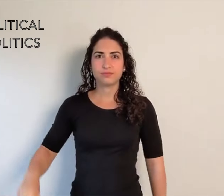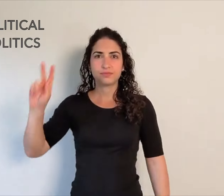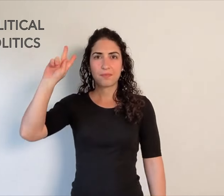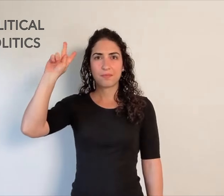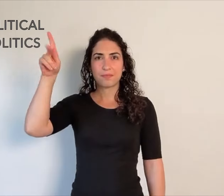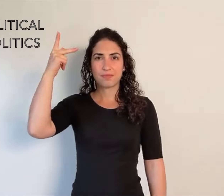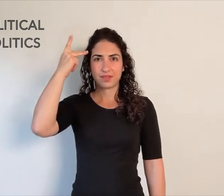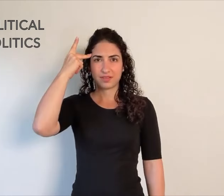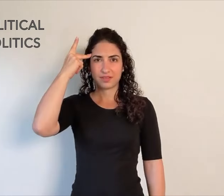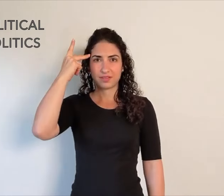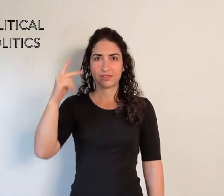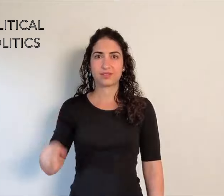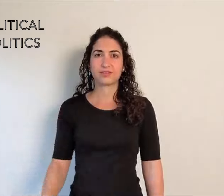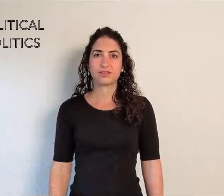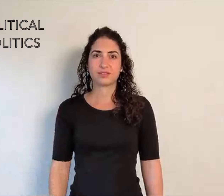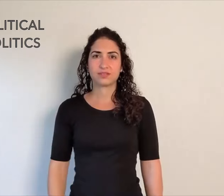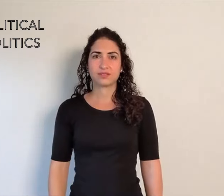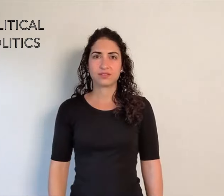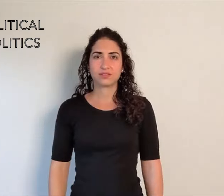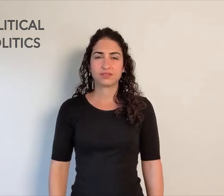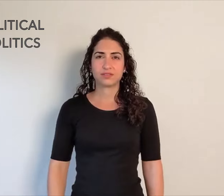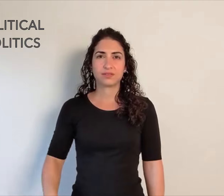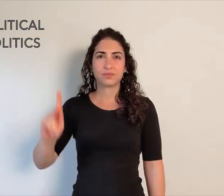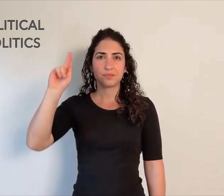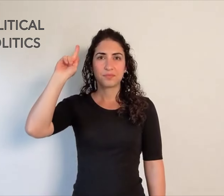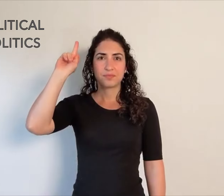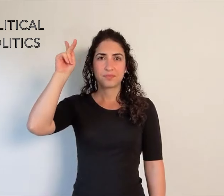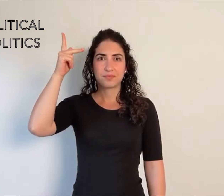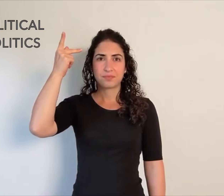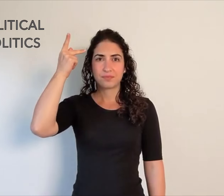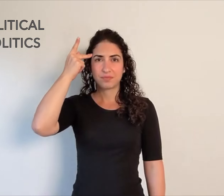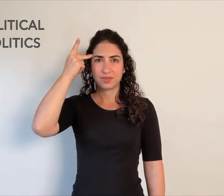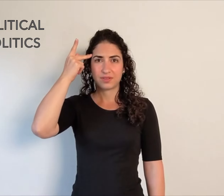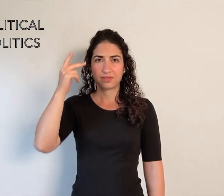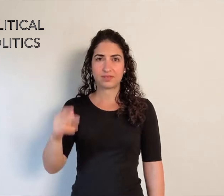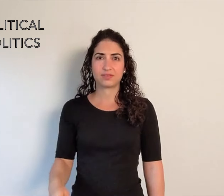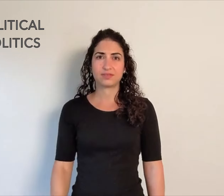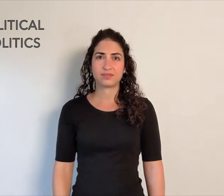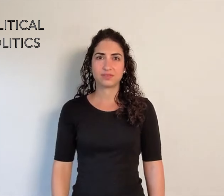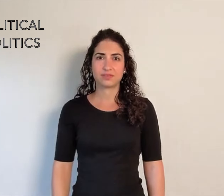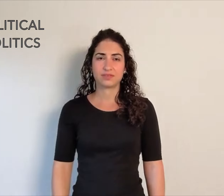POLITICAL